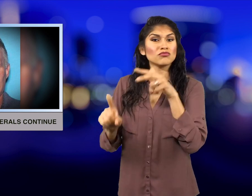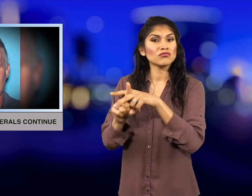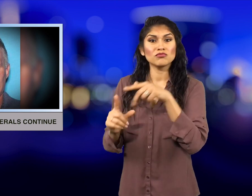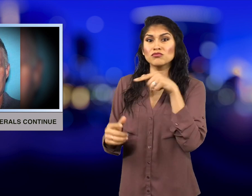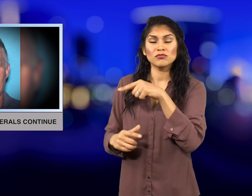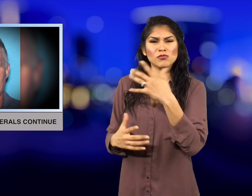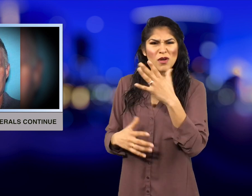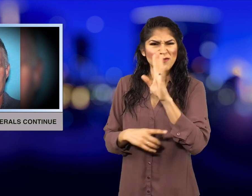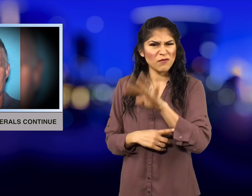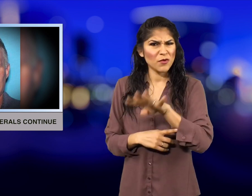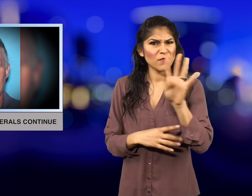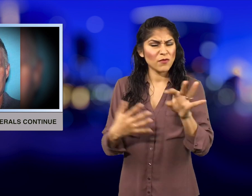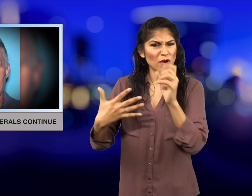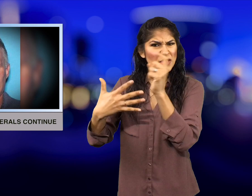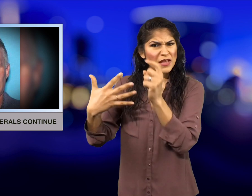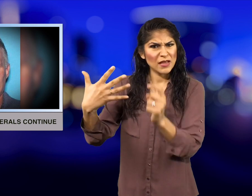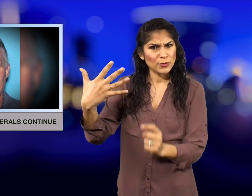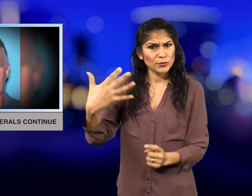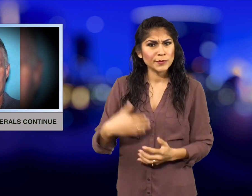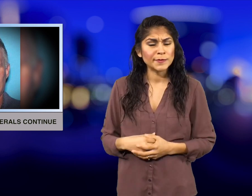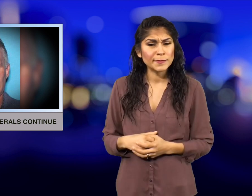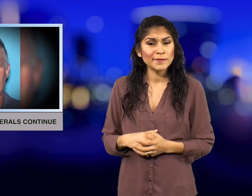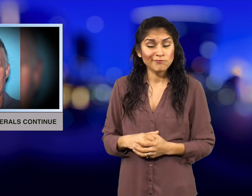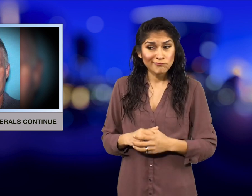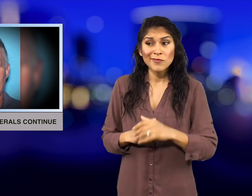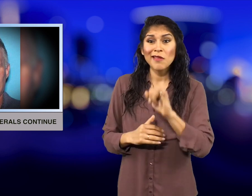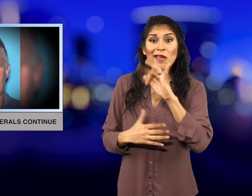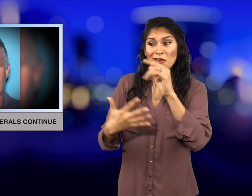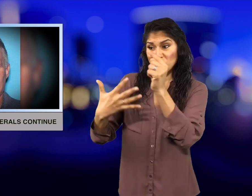today issued a 44 count indictment.